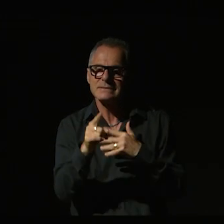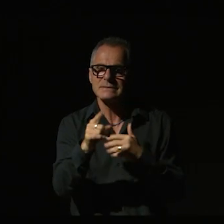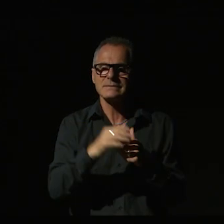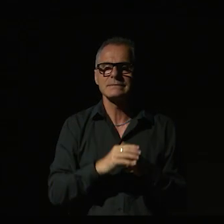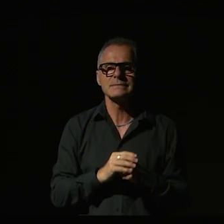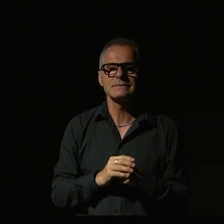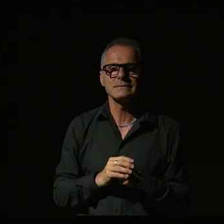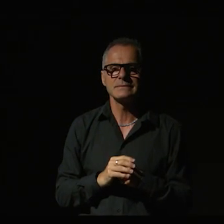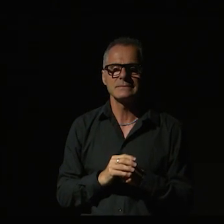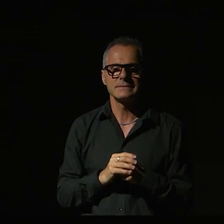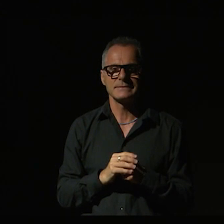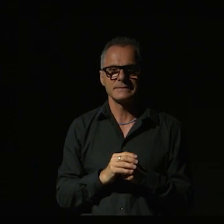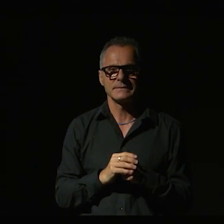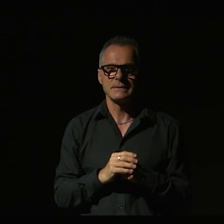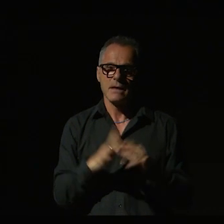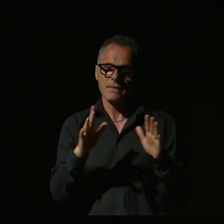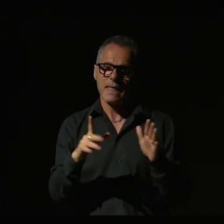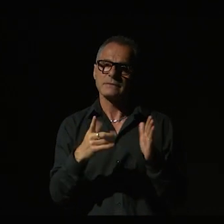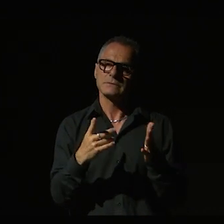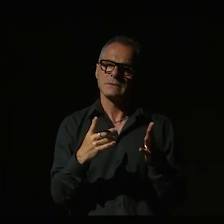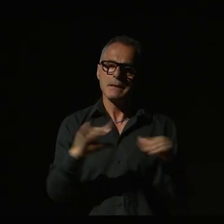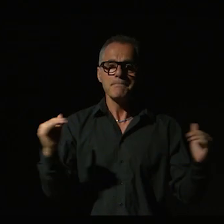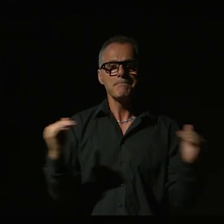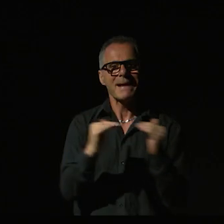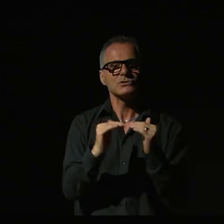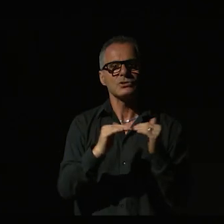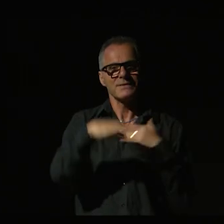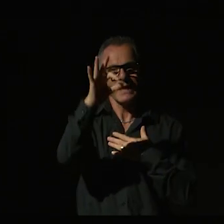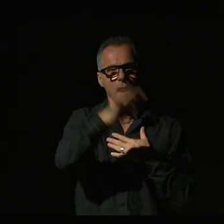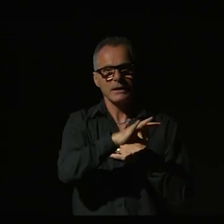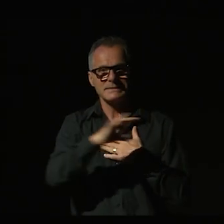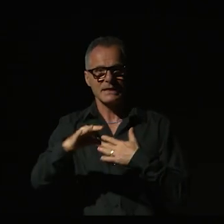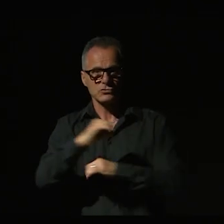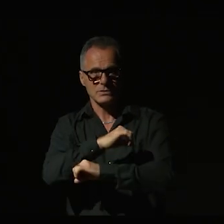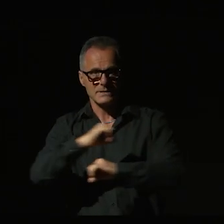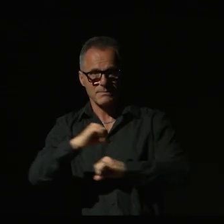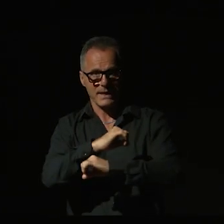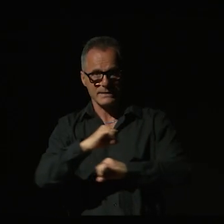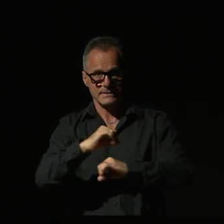between the painted the architectural space as well as herms and medallions